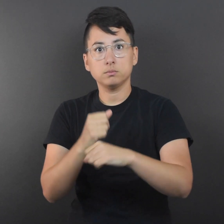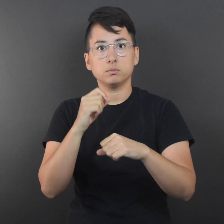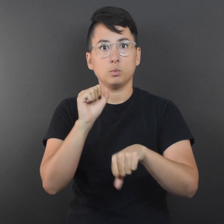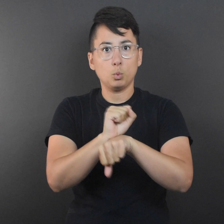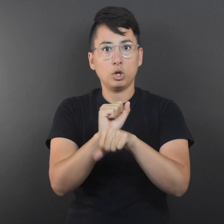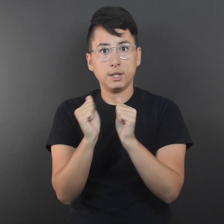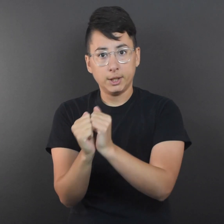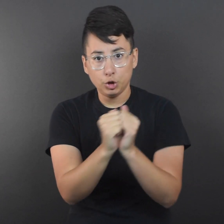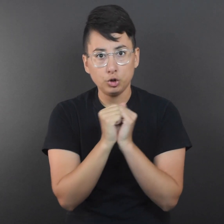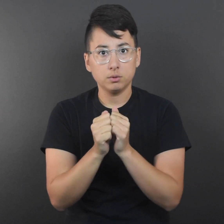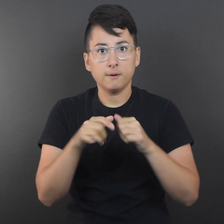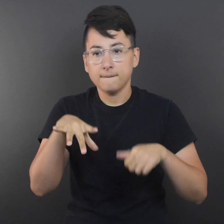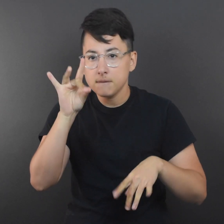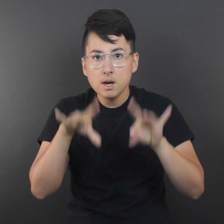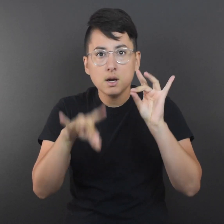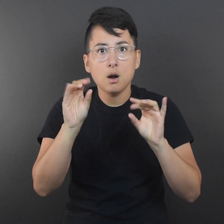seeking abortions. •